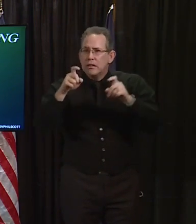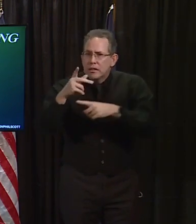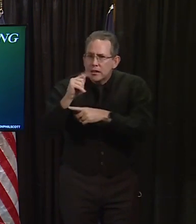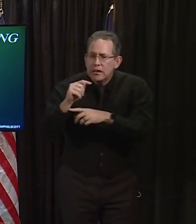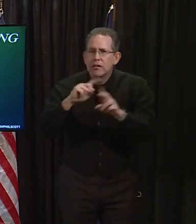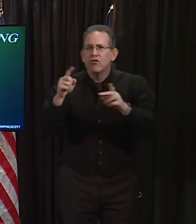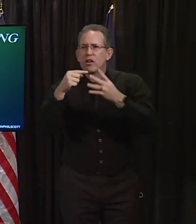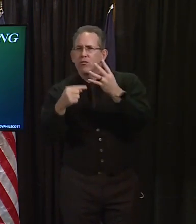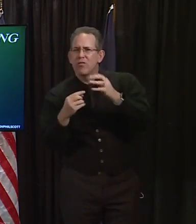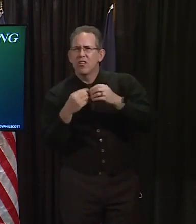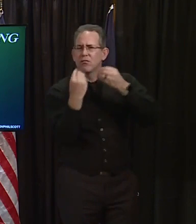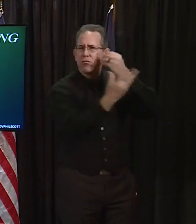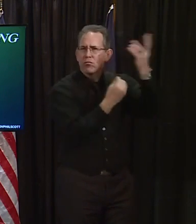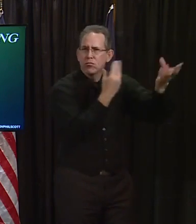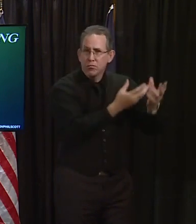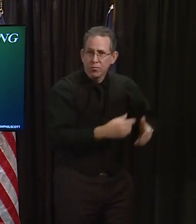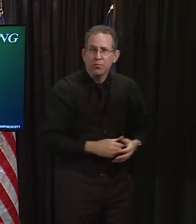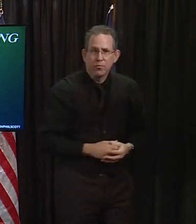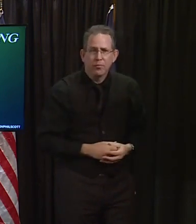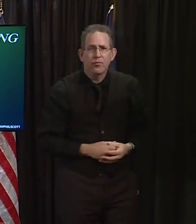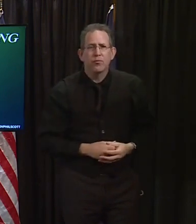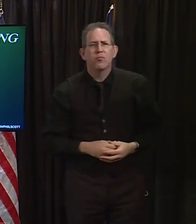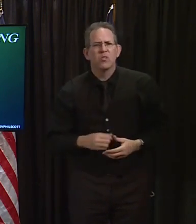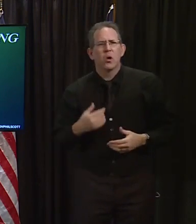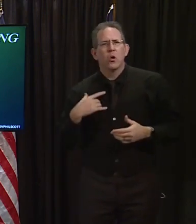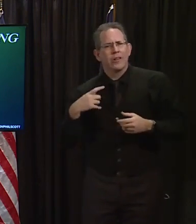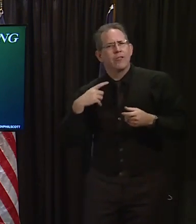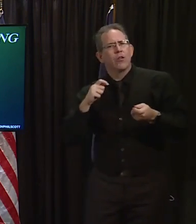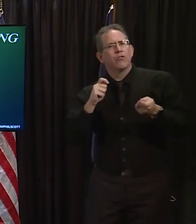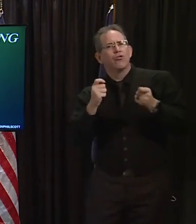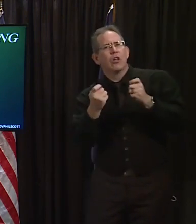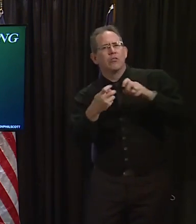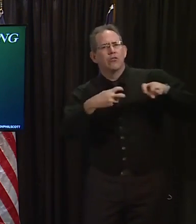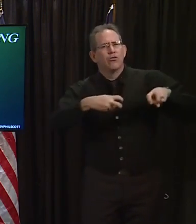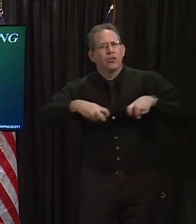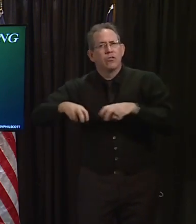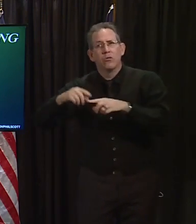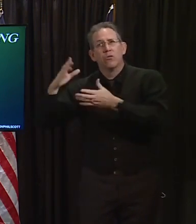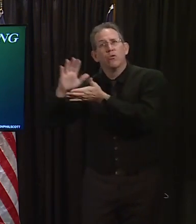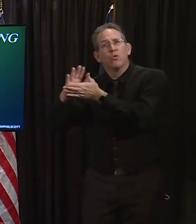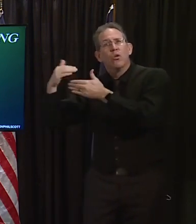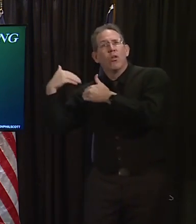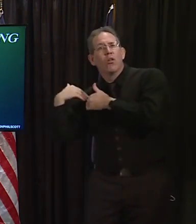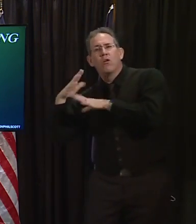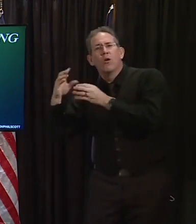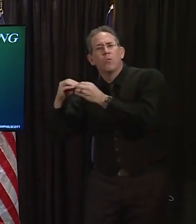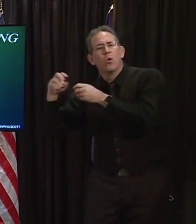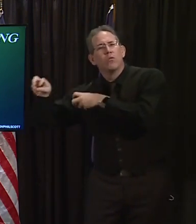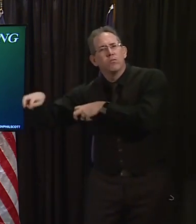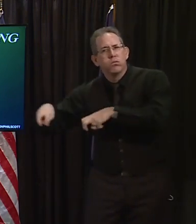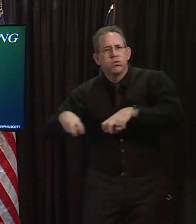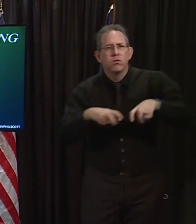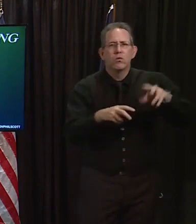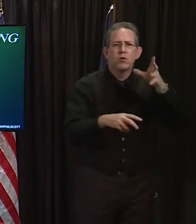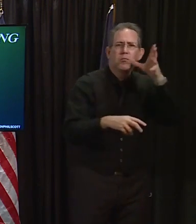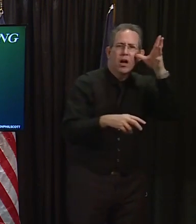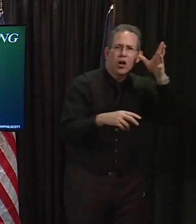been through several other transitions in the past, so I'm confident we'll be successful. I do appreciate everyone's patience as we work through these